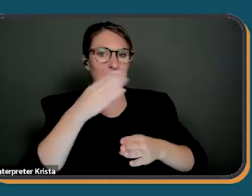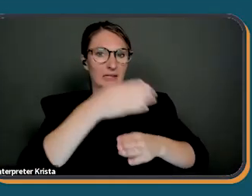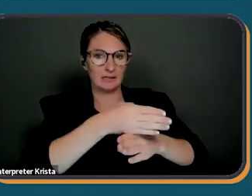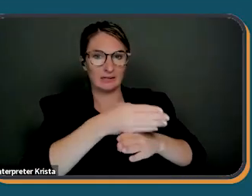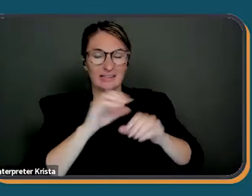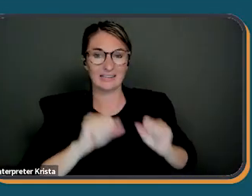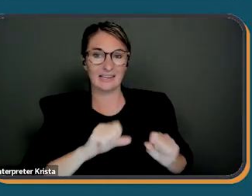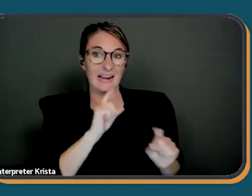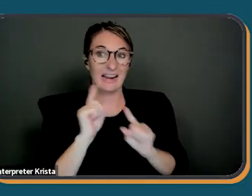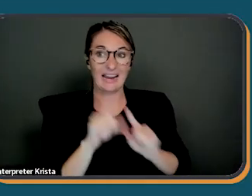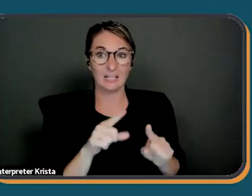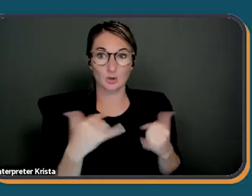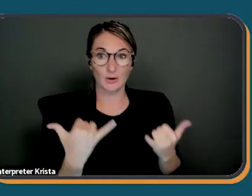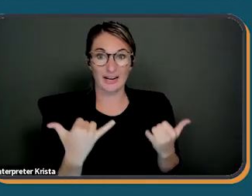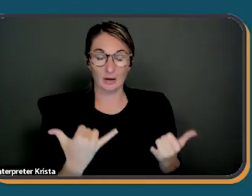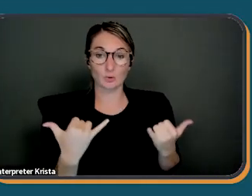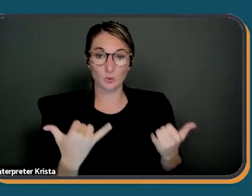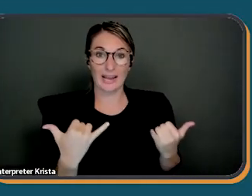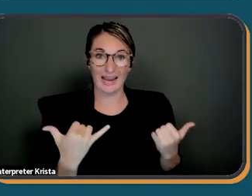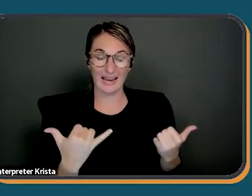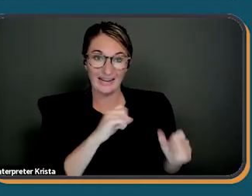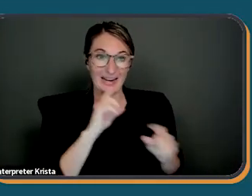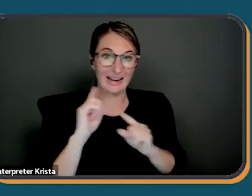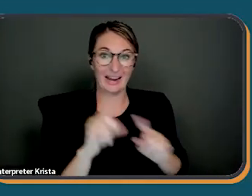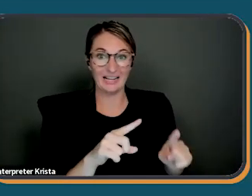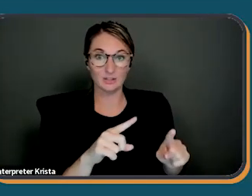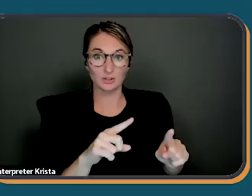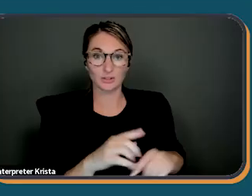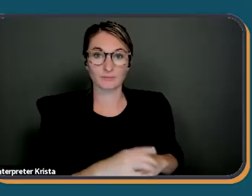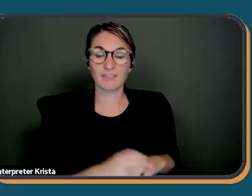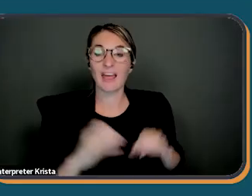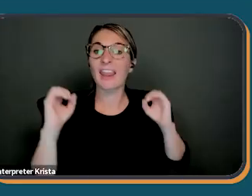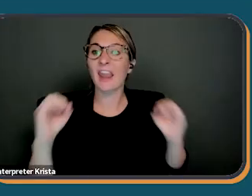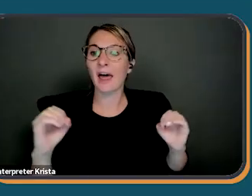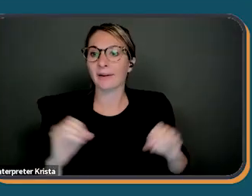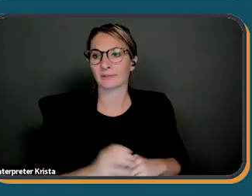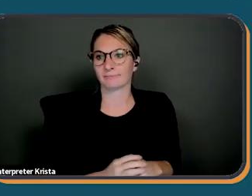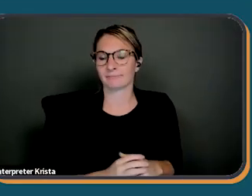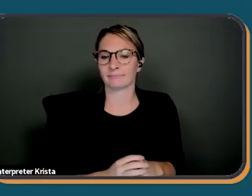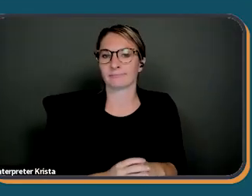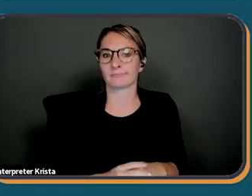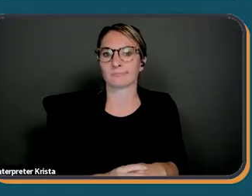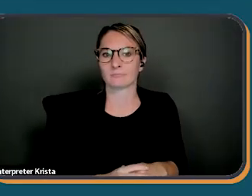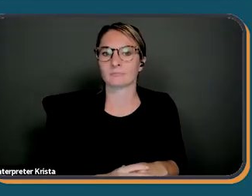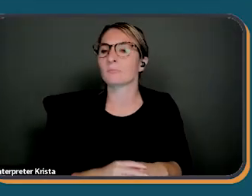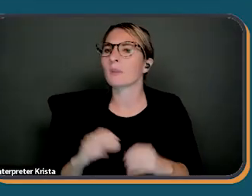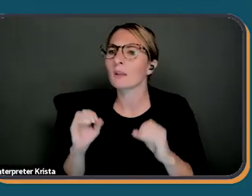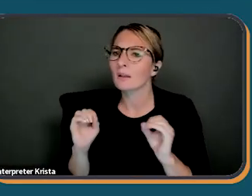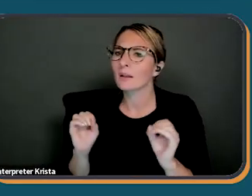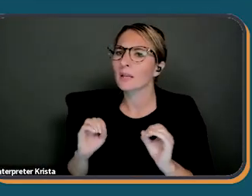but can I honestly answer right now today? None.